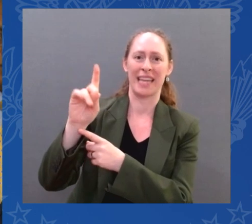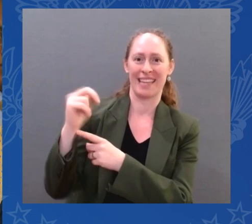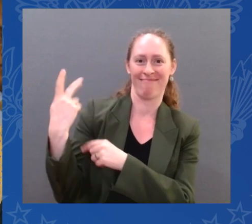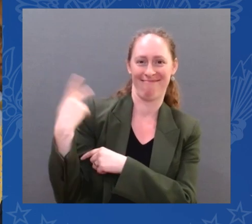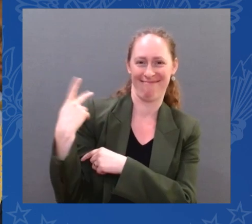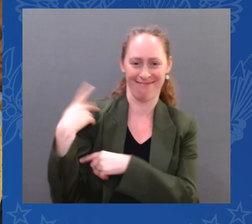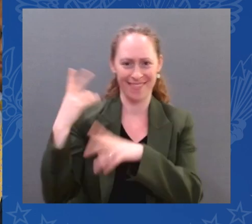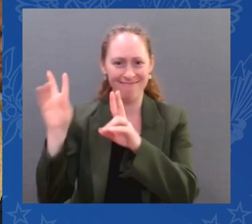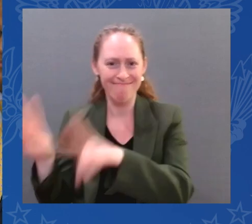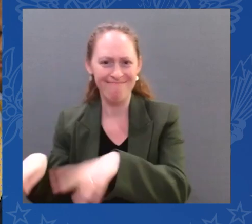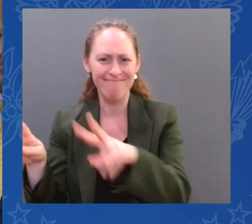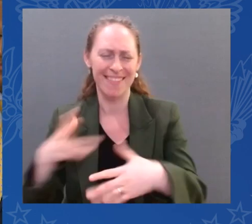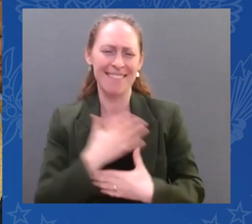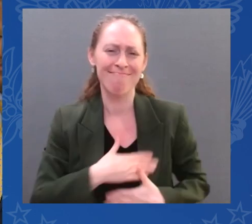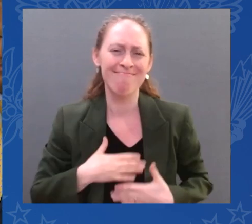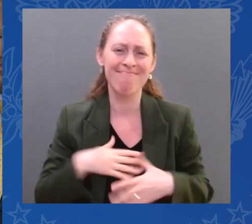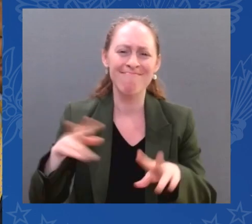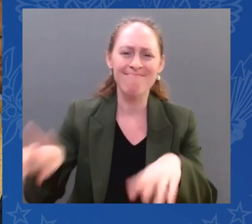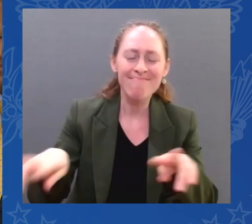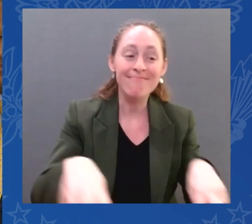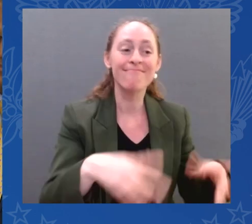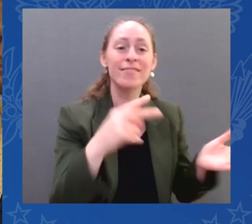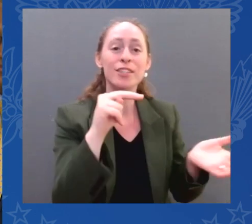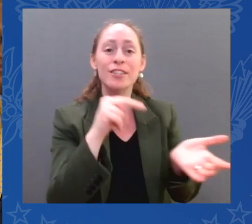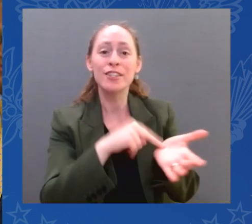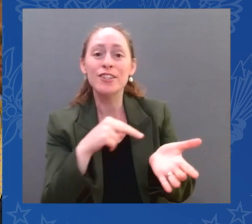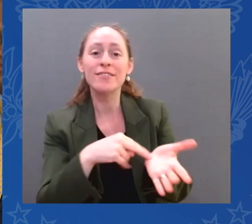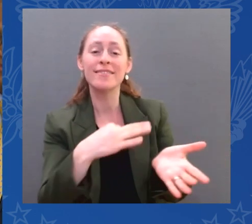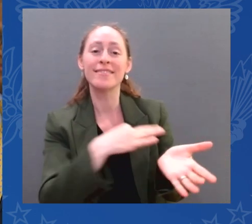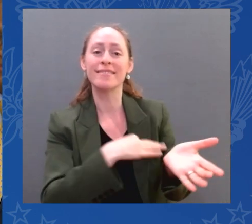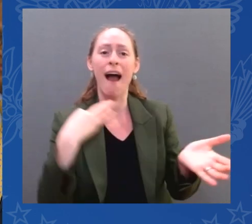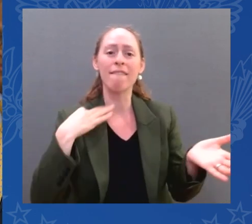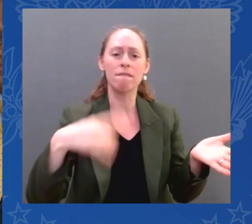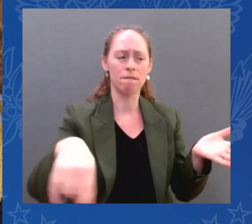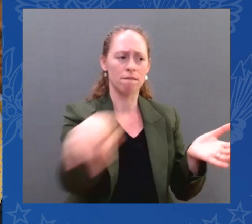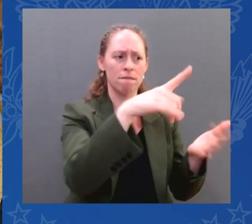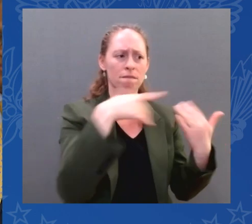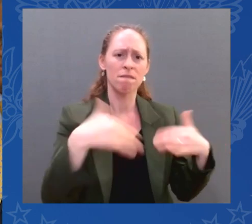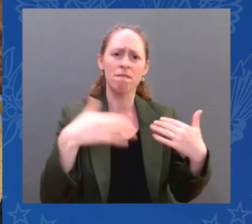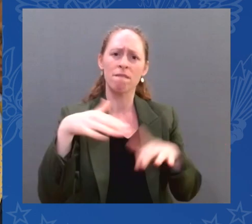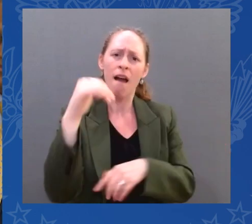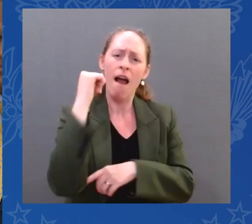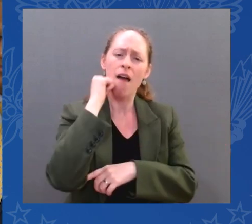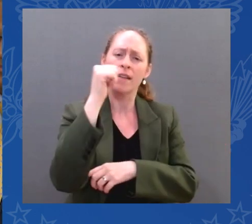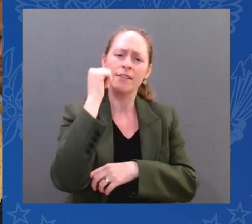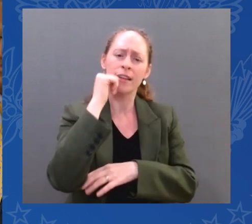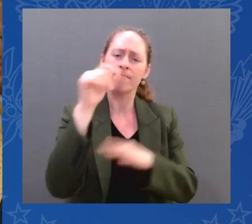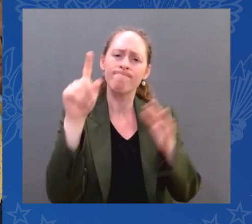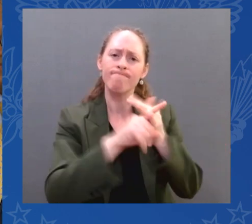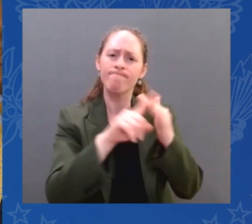who are stepping up each and every day. And we met with families of young children. And there were about, I guess, 17,